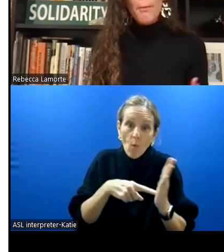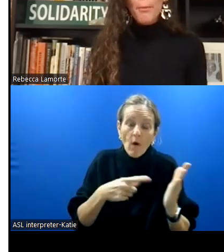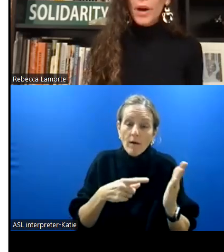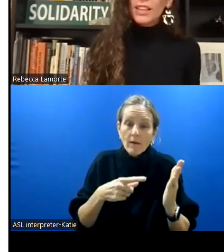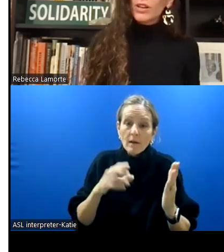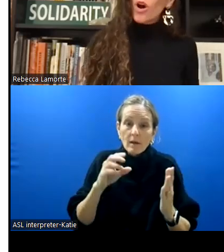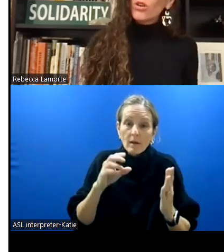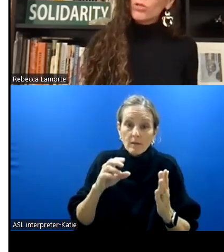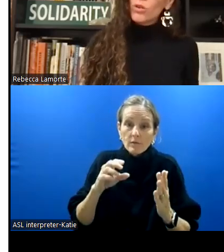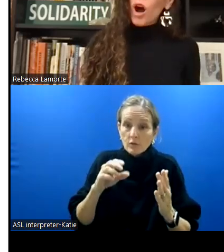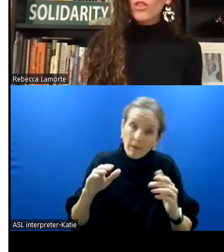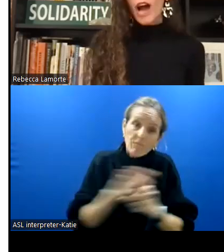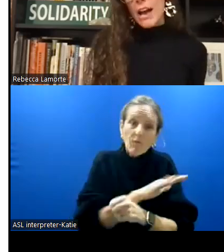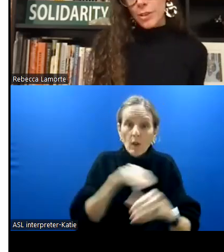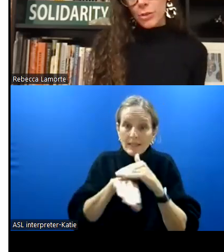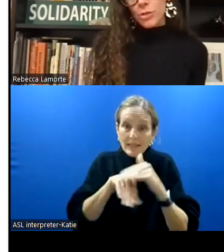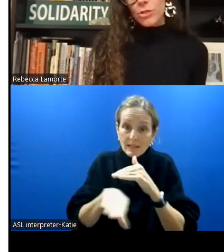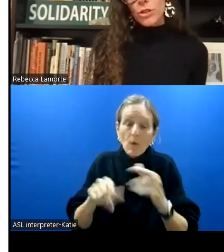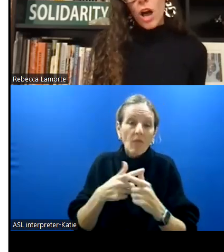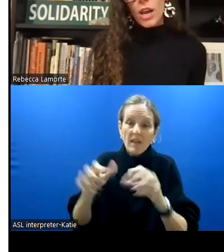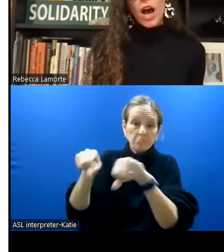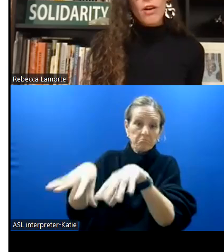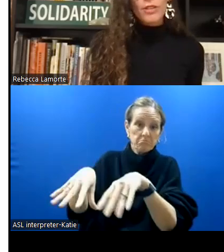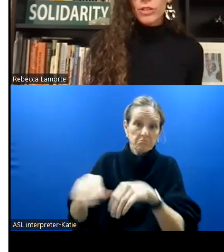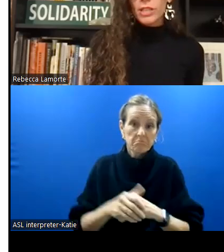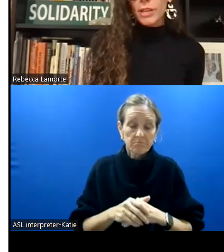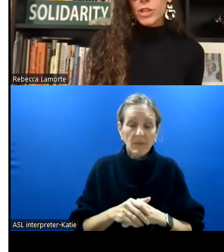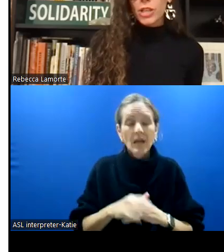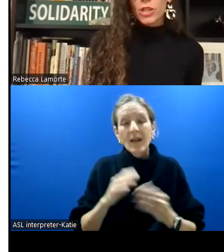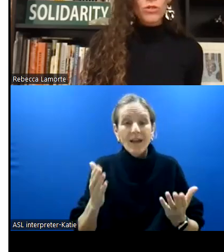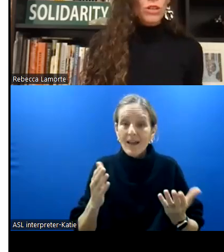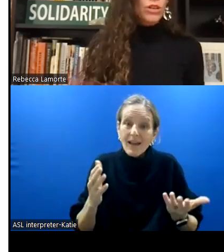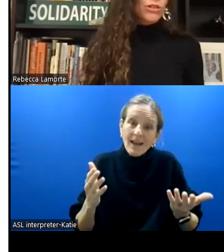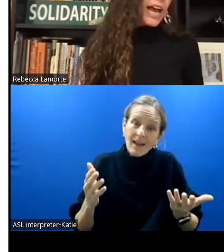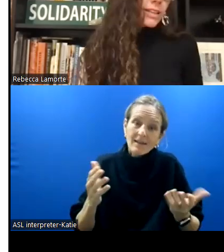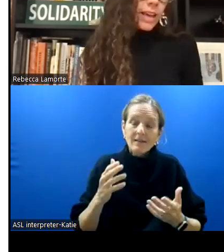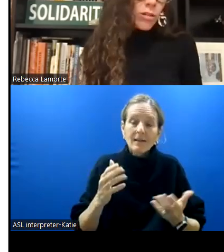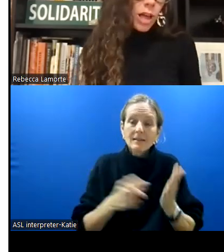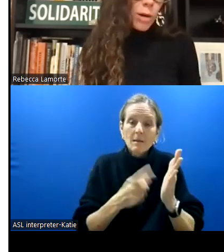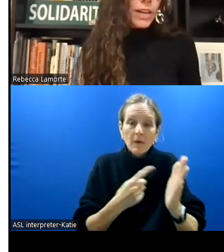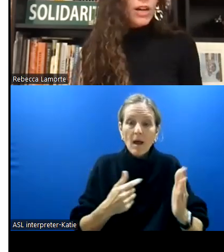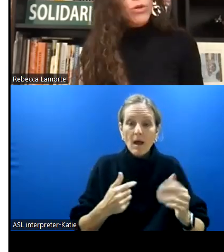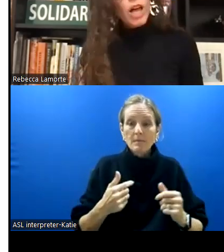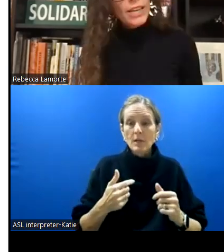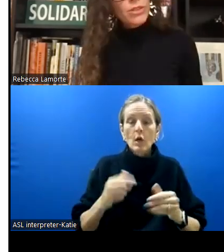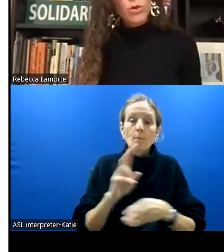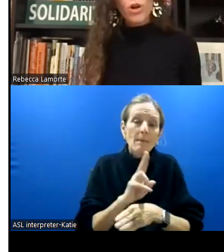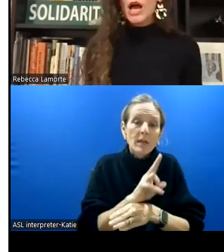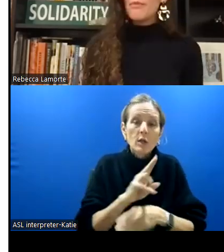But there are also other avenues. There's a lot of, as Christie mentioned, using your ASL Club at a local high school.